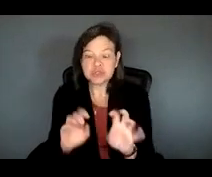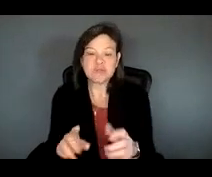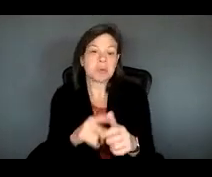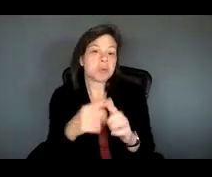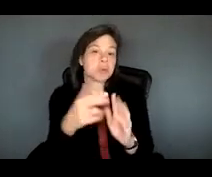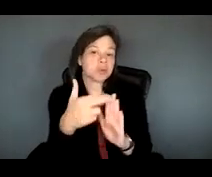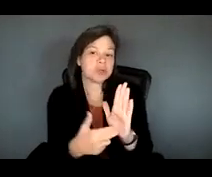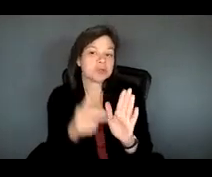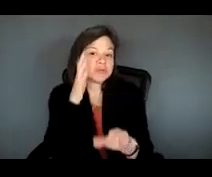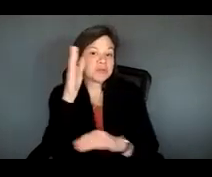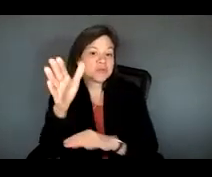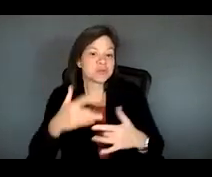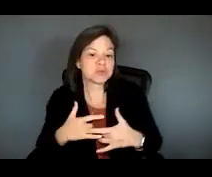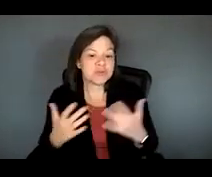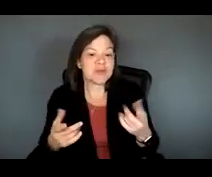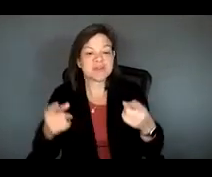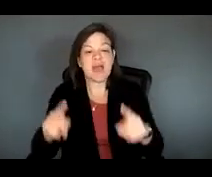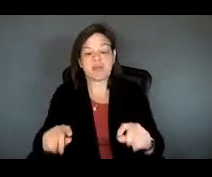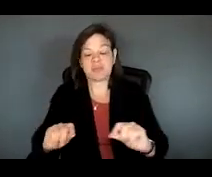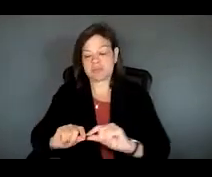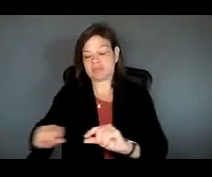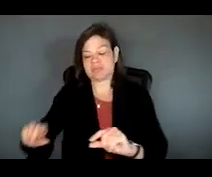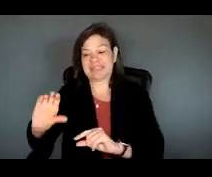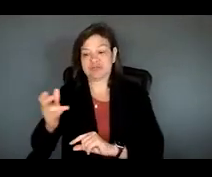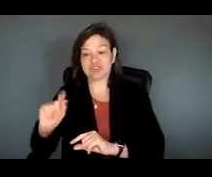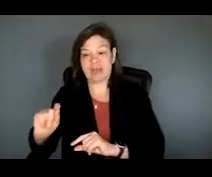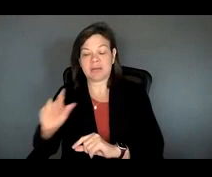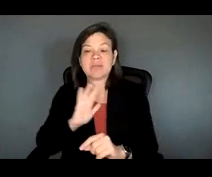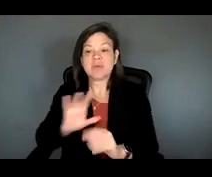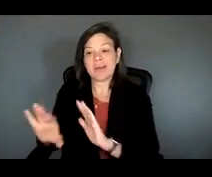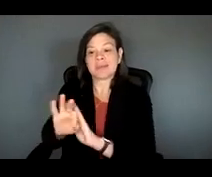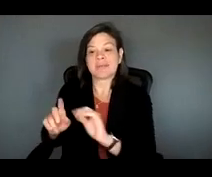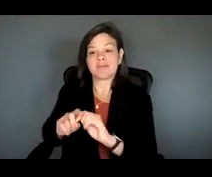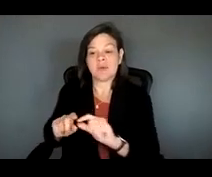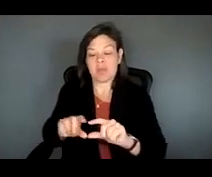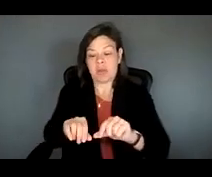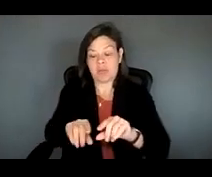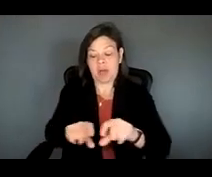for future events, appear in the chat box which you can select from the control panel along the bottom of your window.